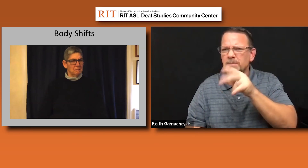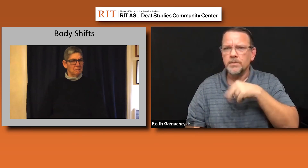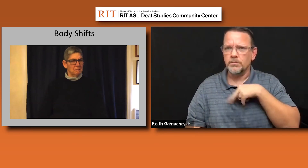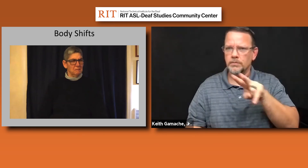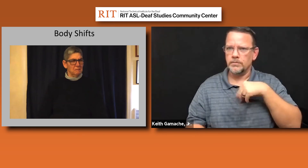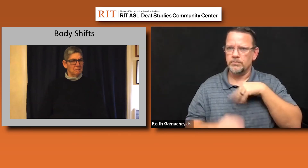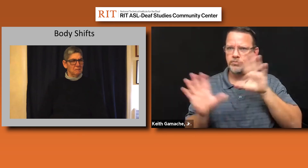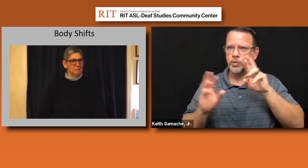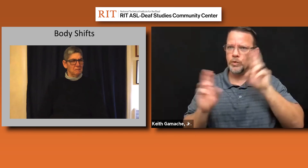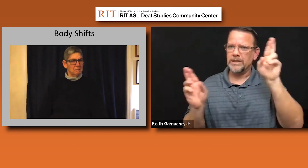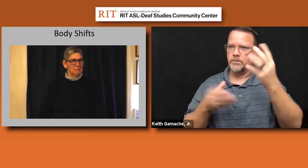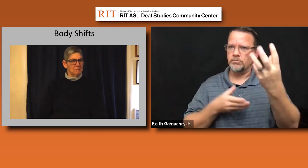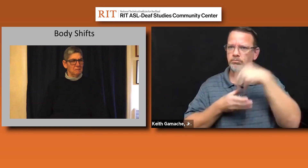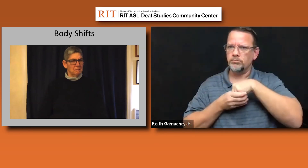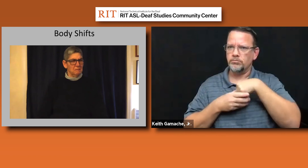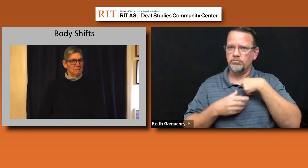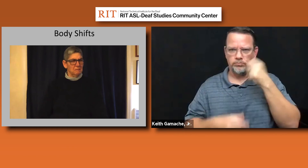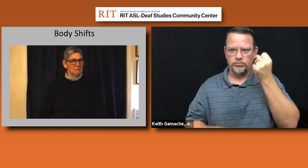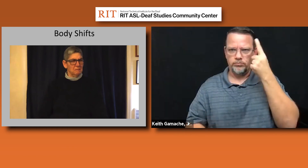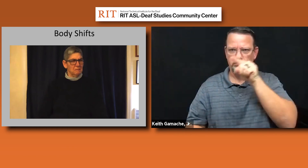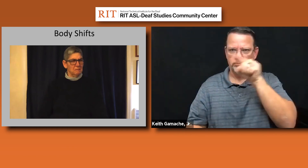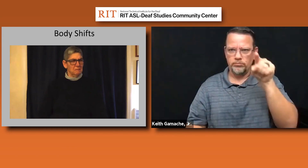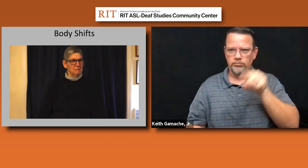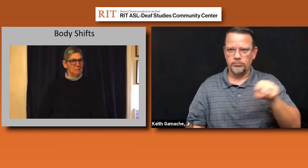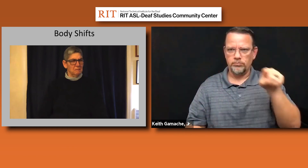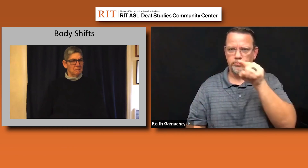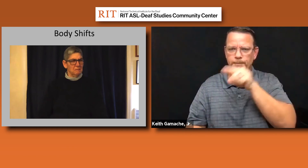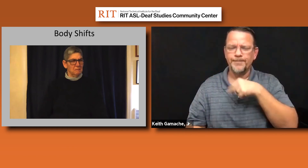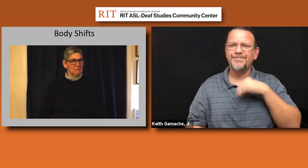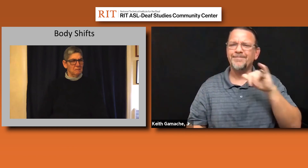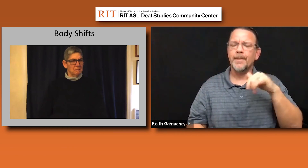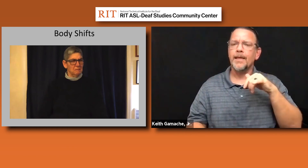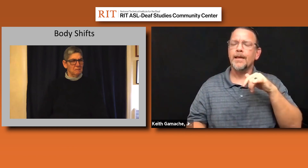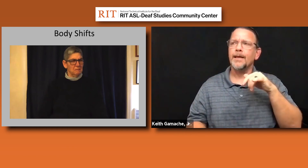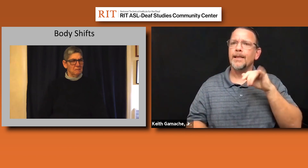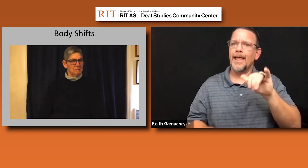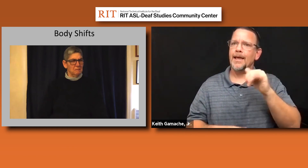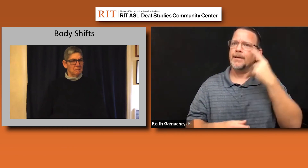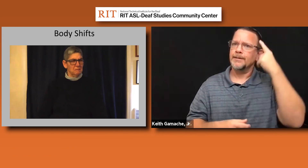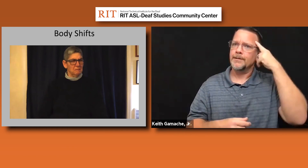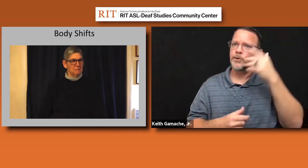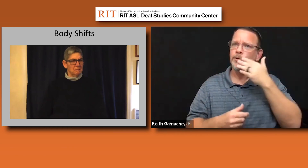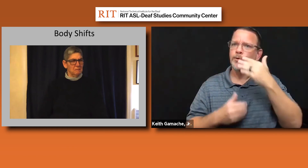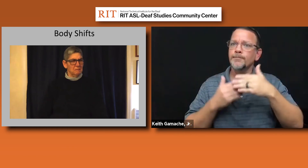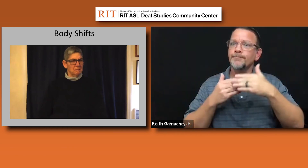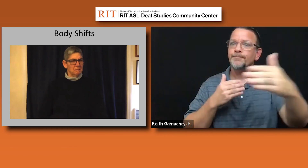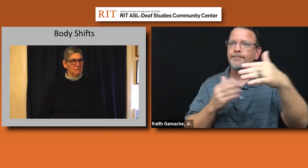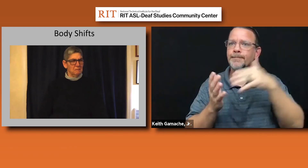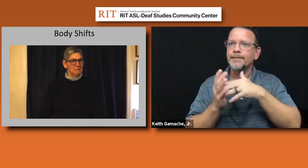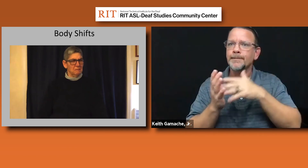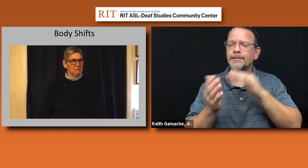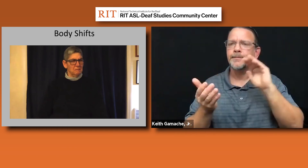They all have a purpose. They're ingrained in ASL, they serve a purpose, and they help with comprehension.